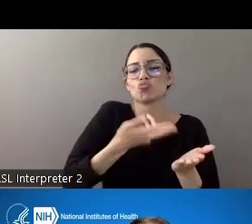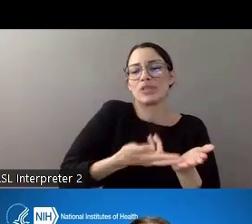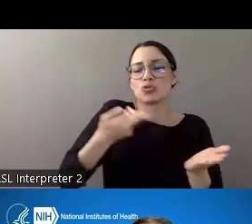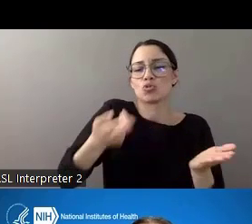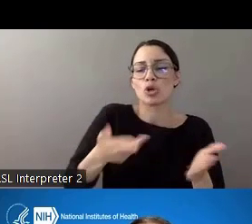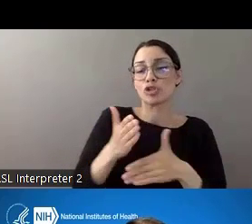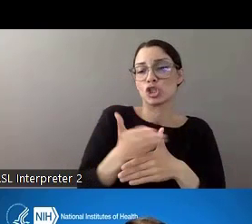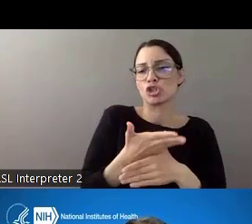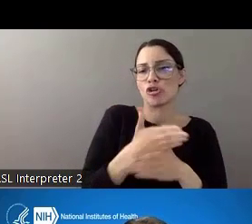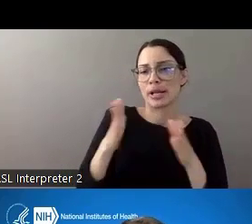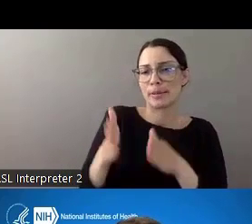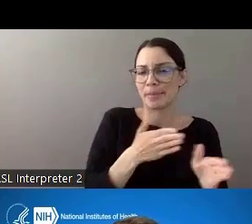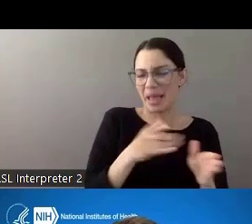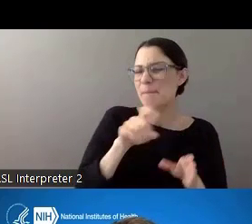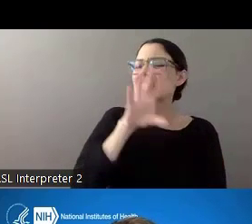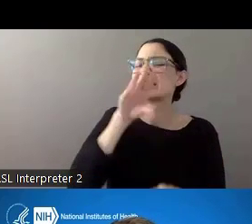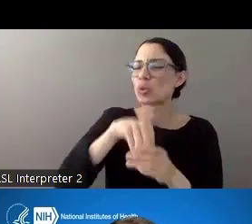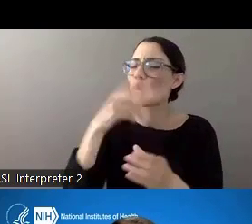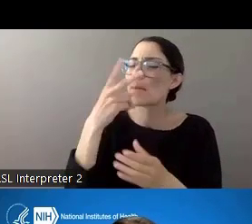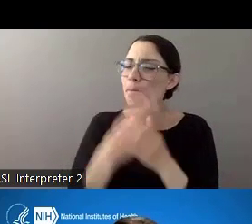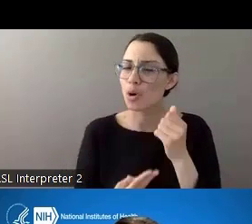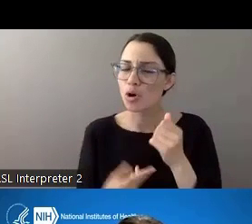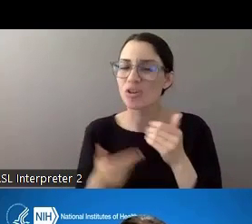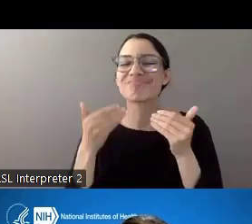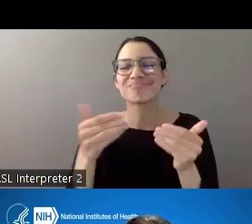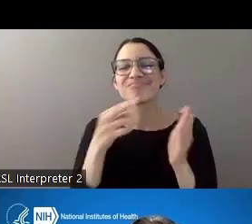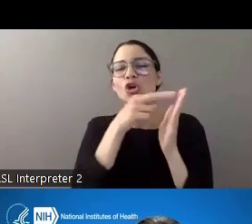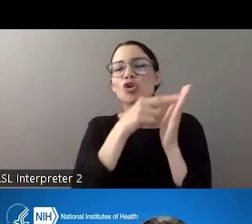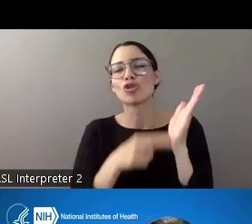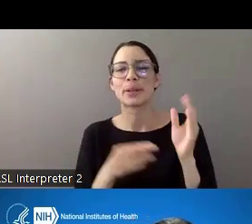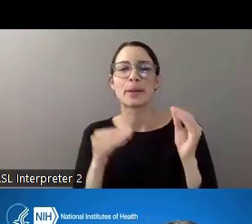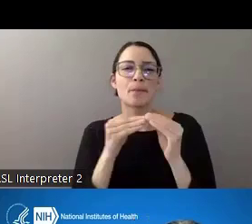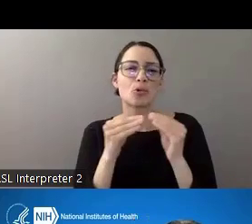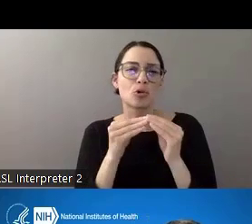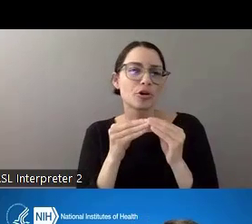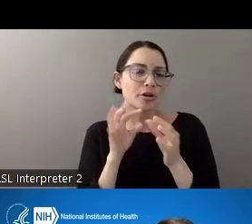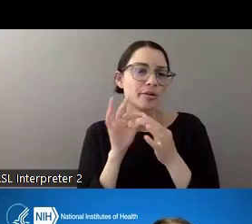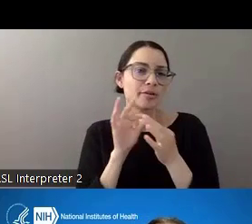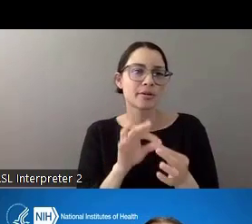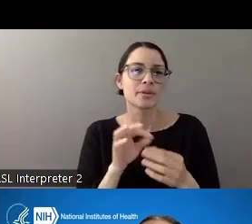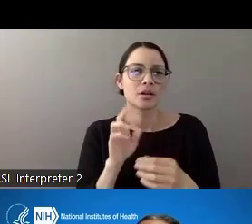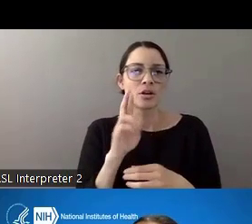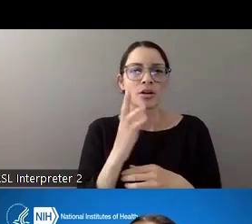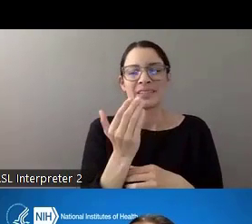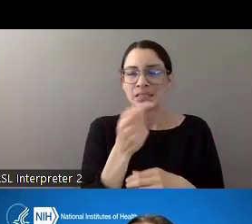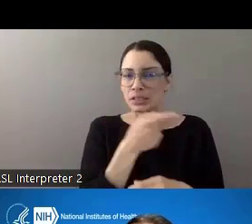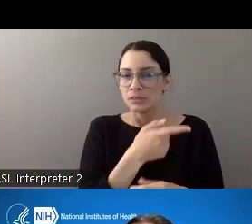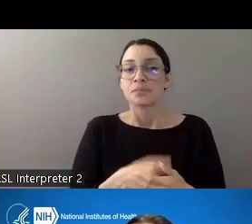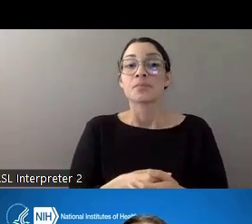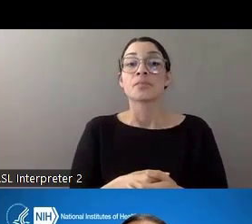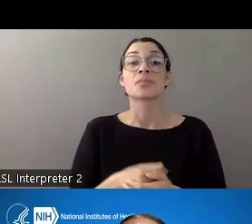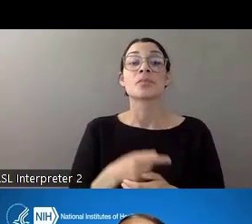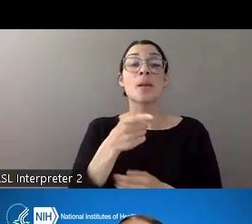Again, read the NOFO for general and R15-specific directions. You need to put the budget together.